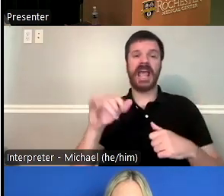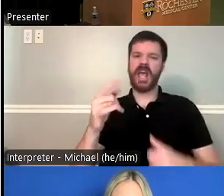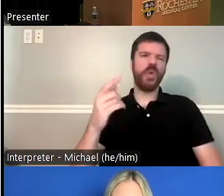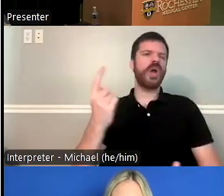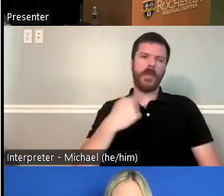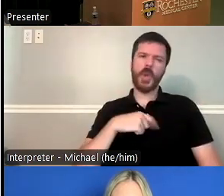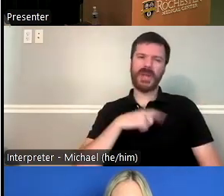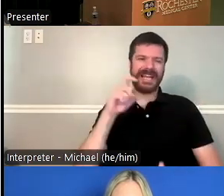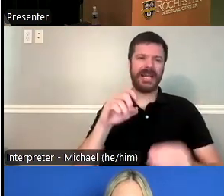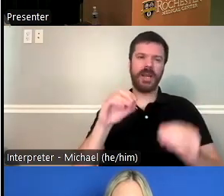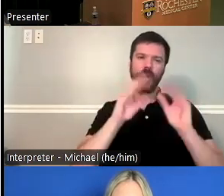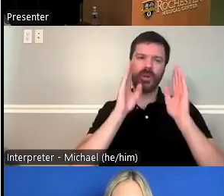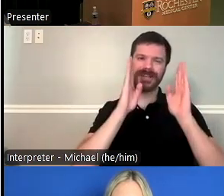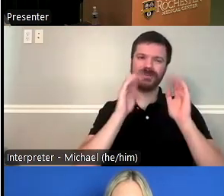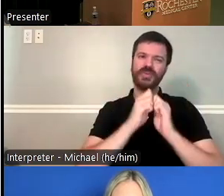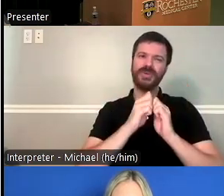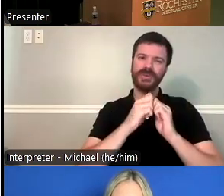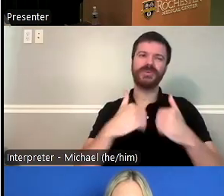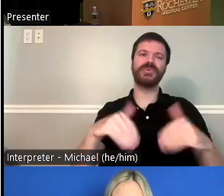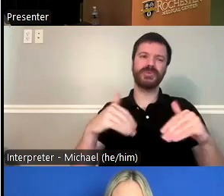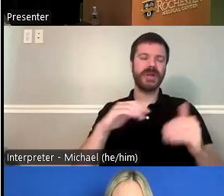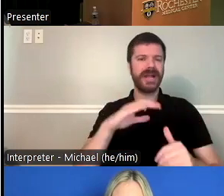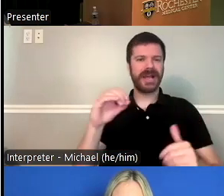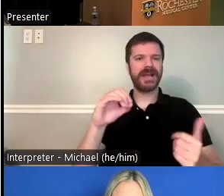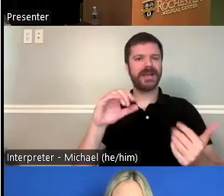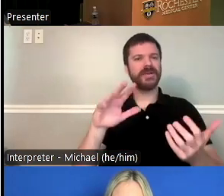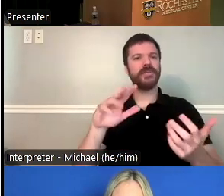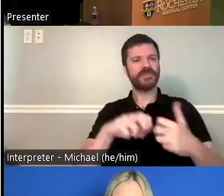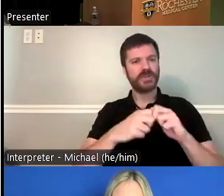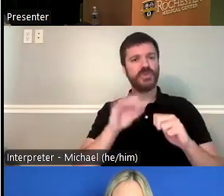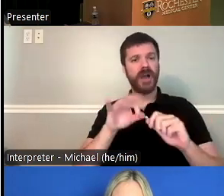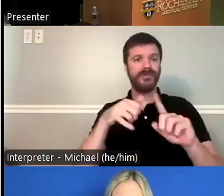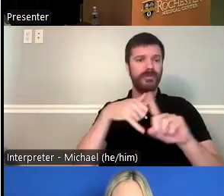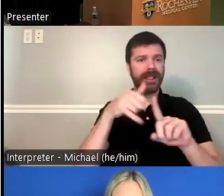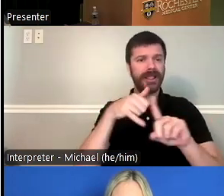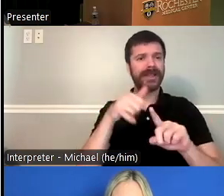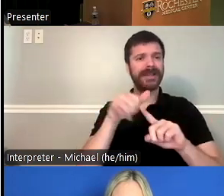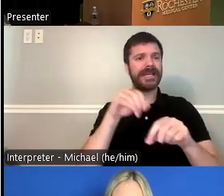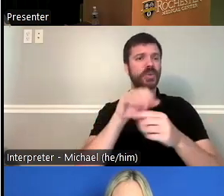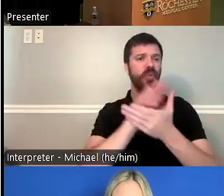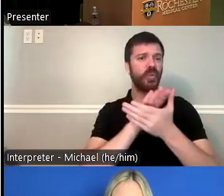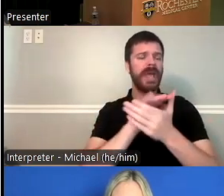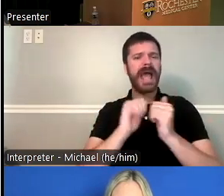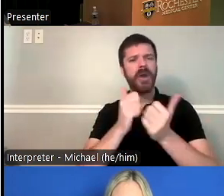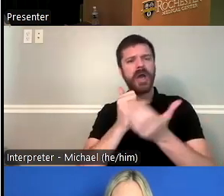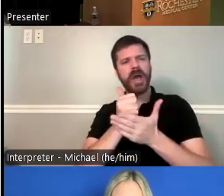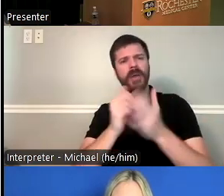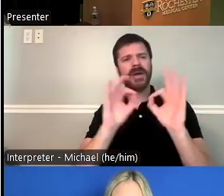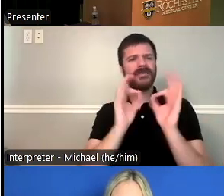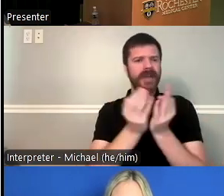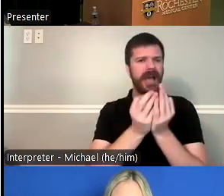more attention to and issues of of bullying in schools and helping families uh with acceptance we